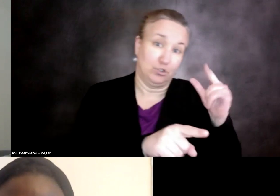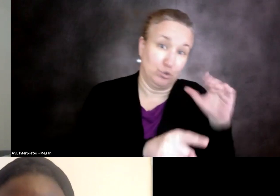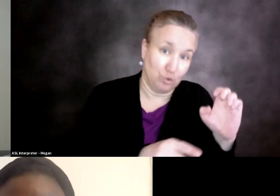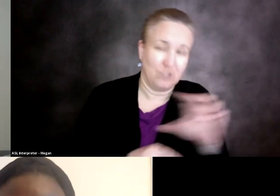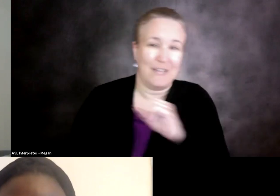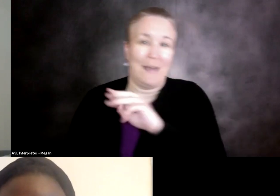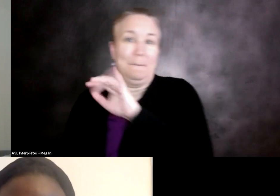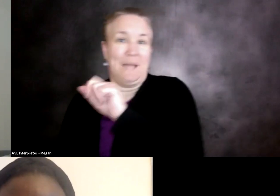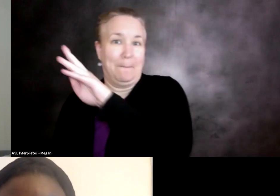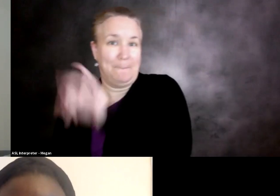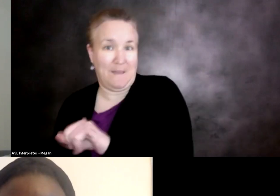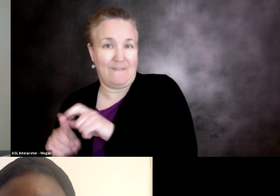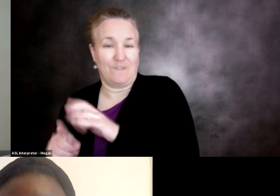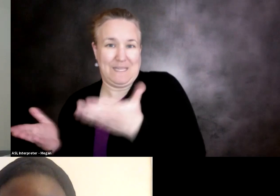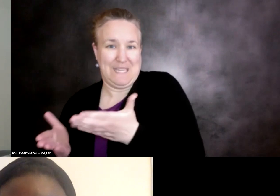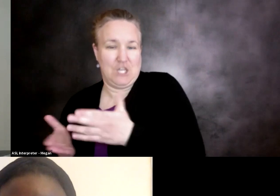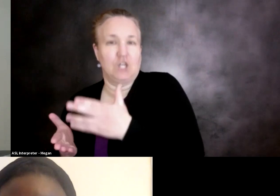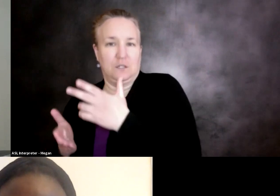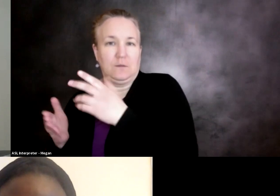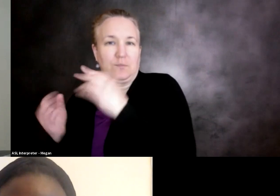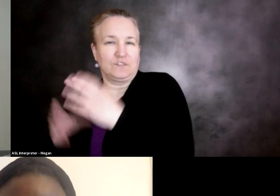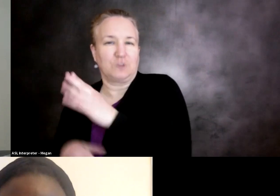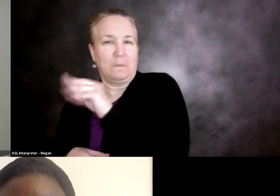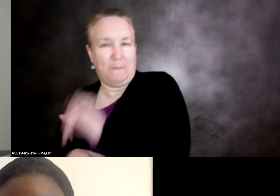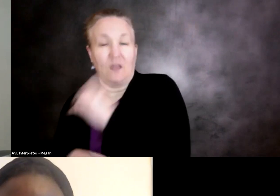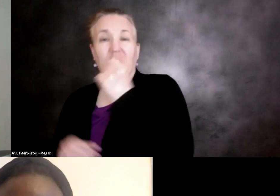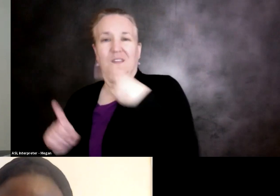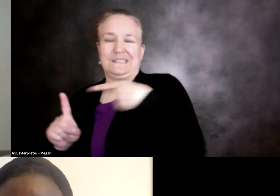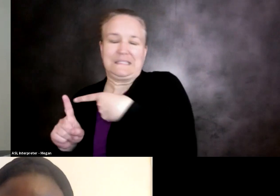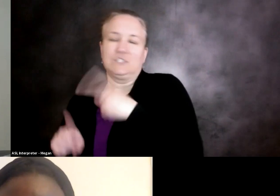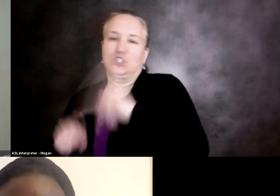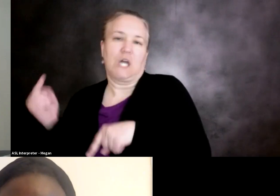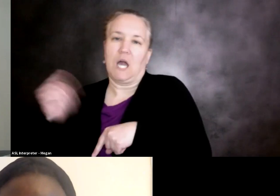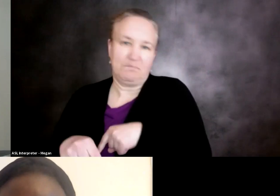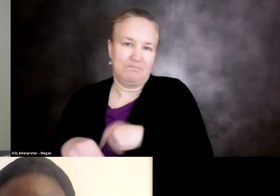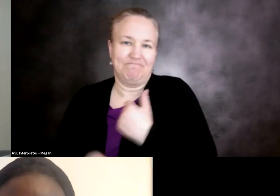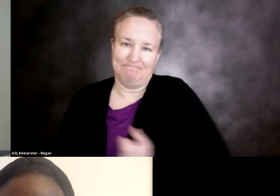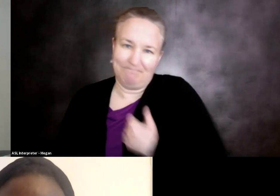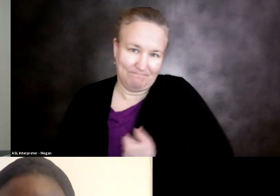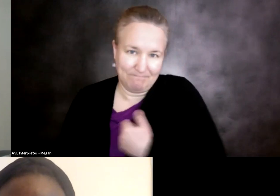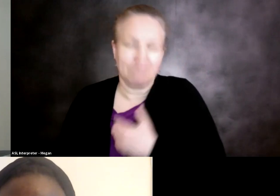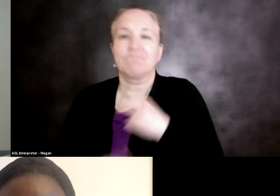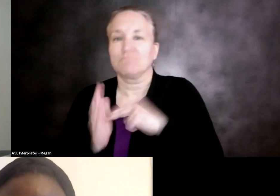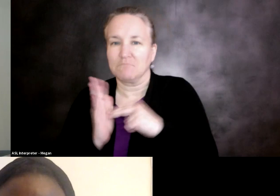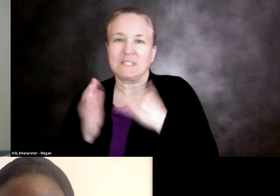of the history department here at Penn, my colleague. But professor Bay was unable to be here, I'm sorry to say, and so I'm taking her place.